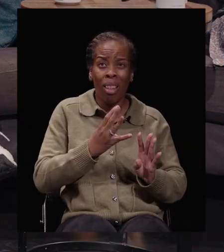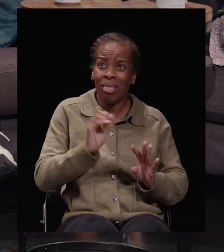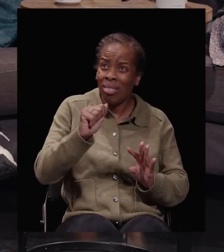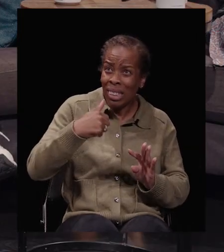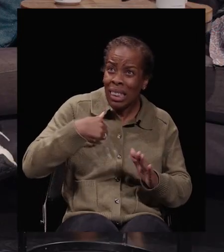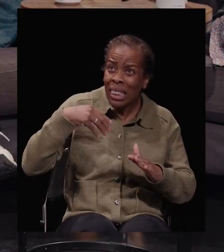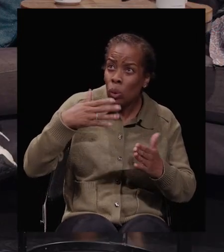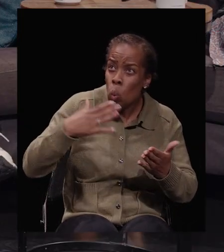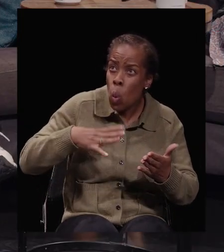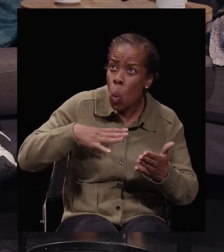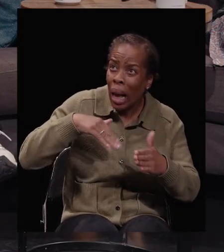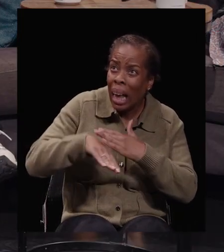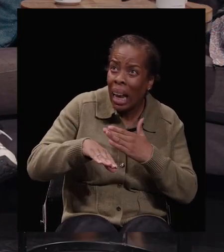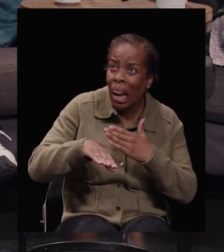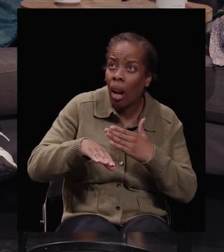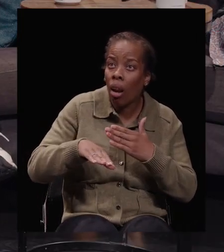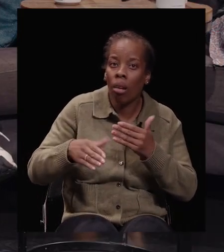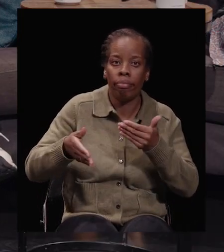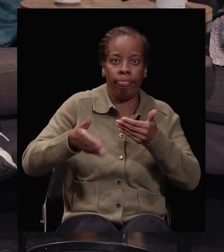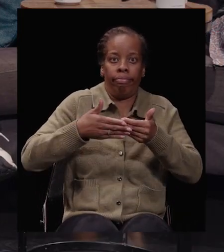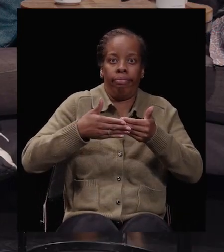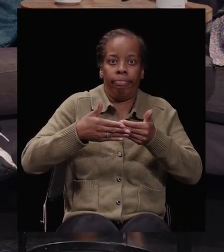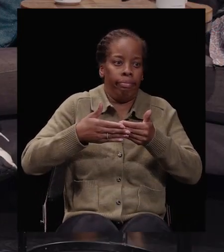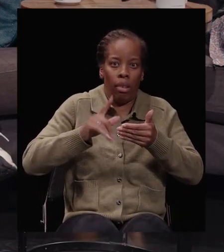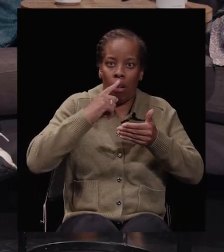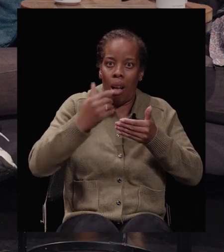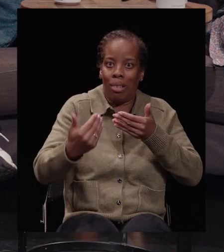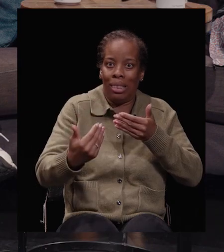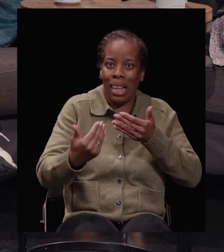and making a life, a sustainable life, I should say, in culture. That's a very different thing